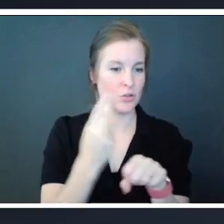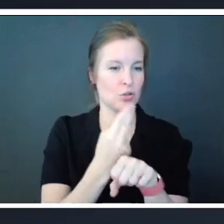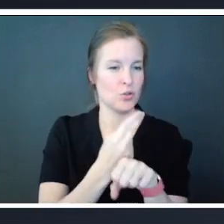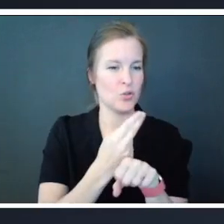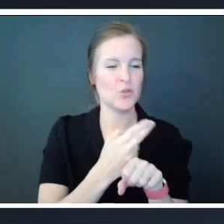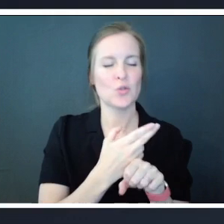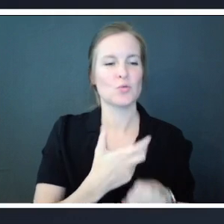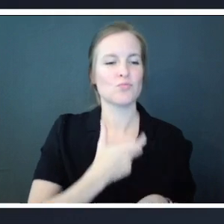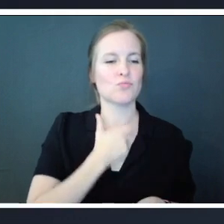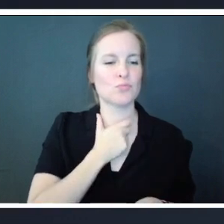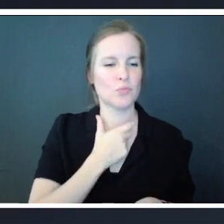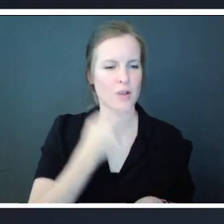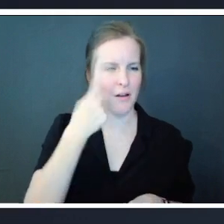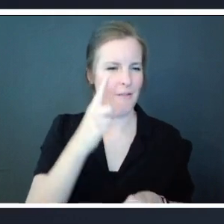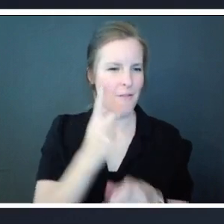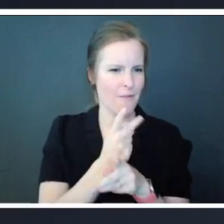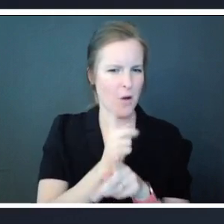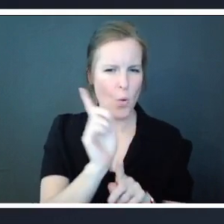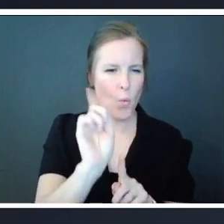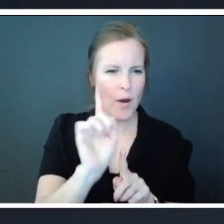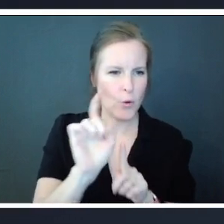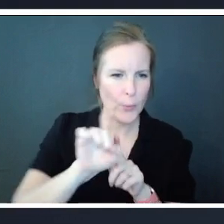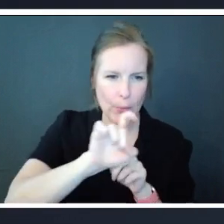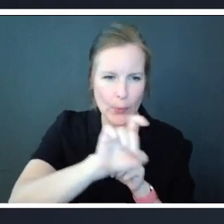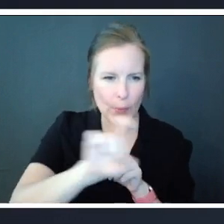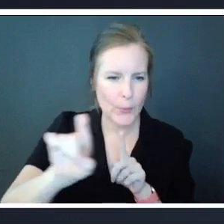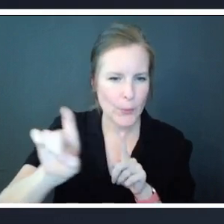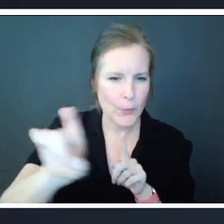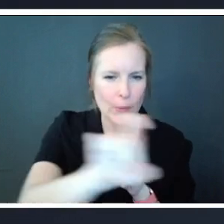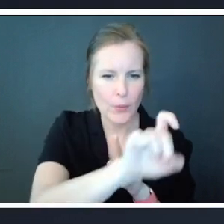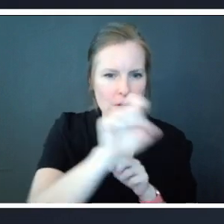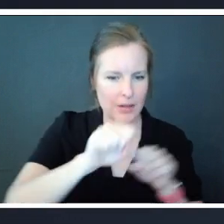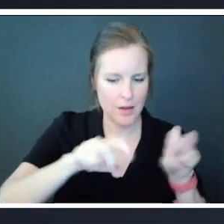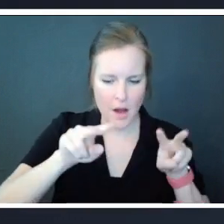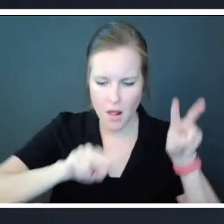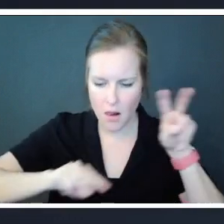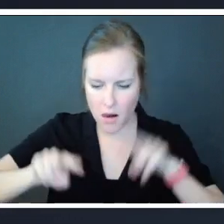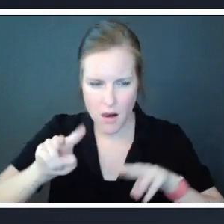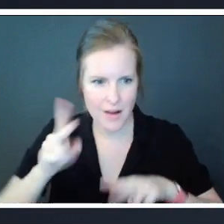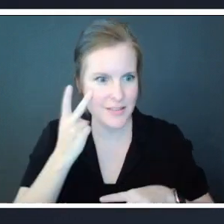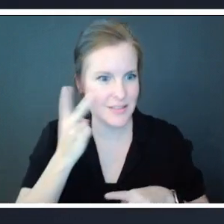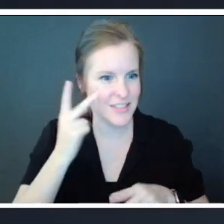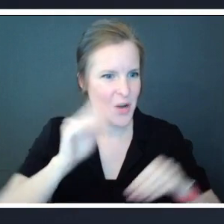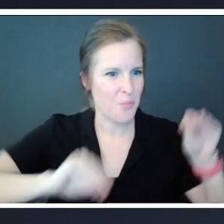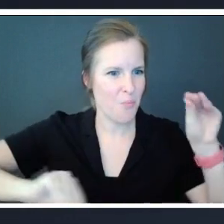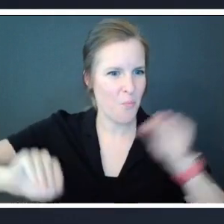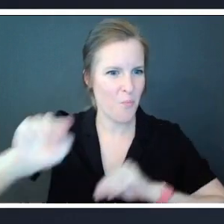see the different types of habitat and we can put their movements over this and see what they're